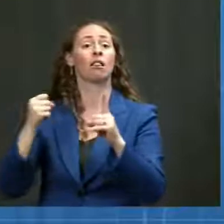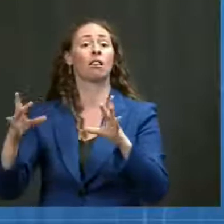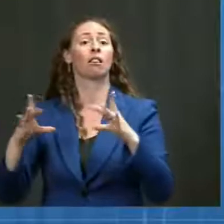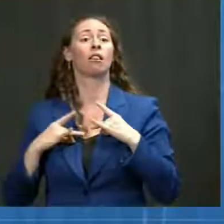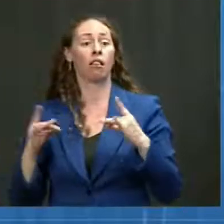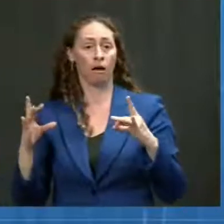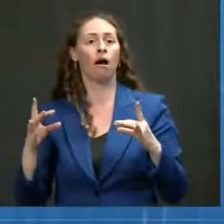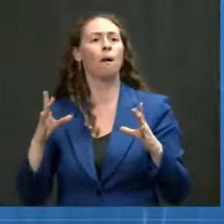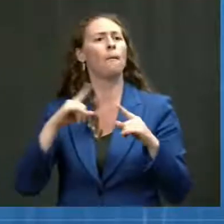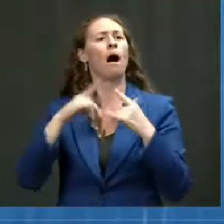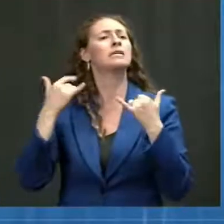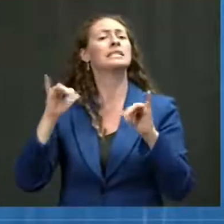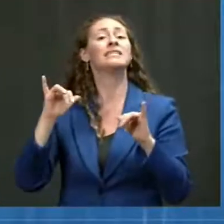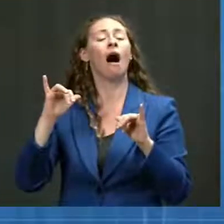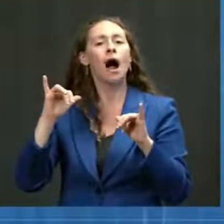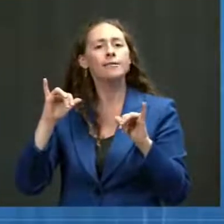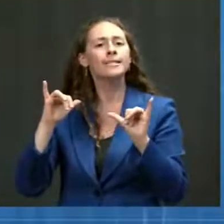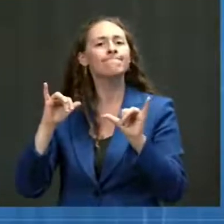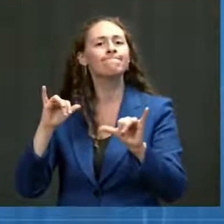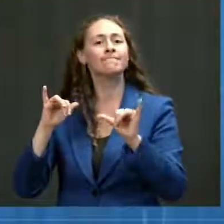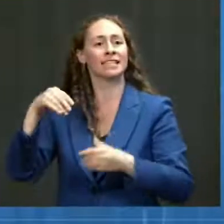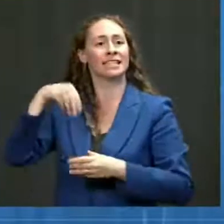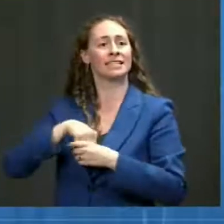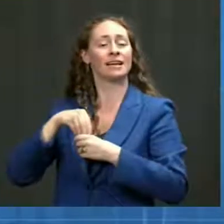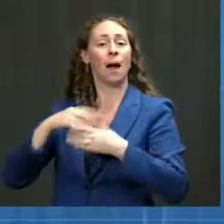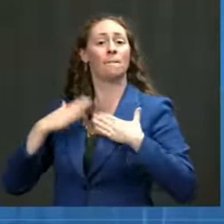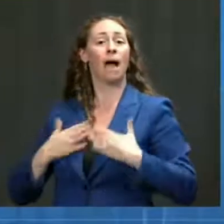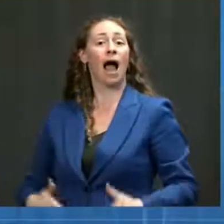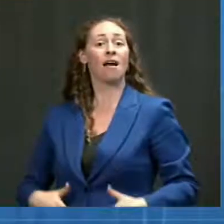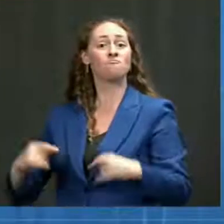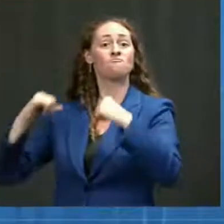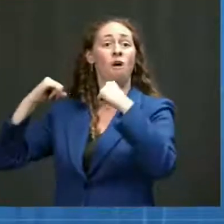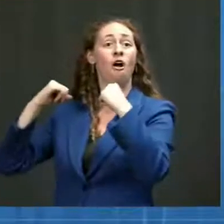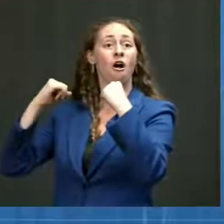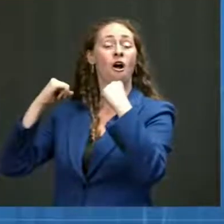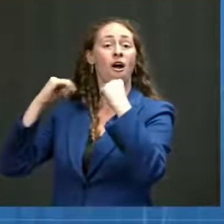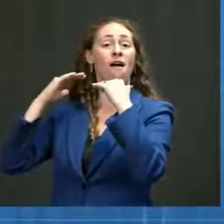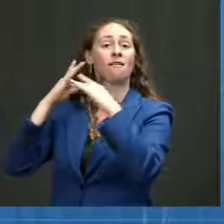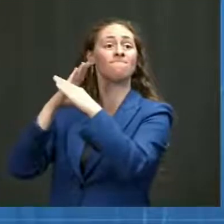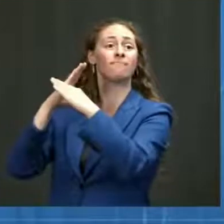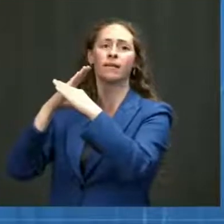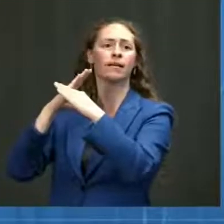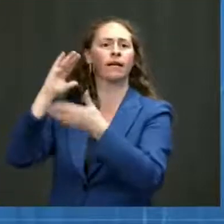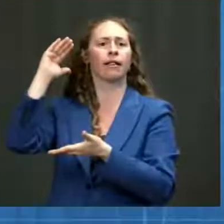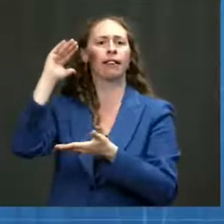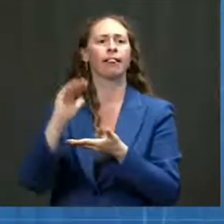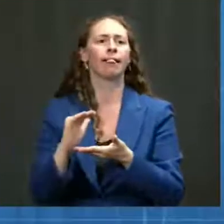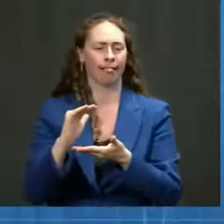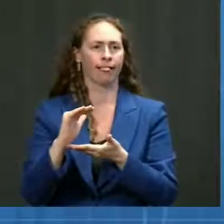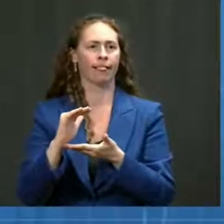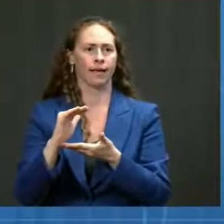SECOND, VACCINE EFFECTIVENESS AGAINST SEVERE DISEASE,